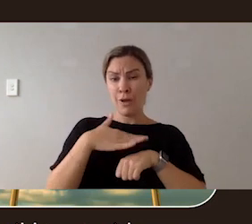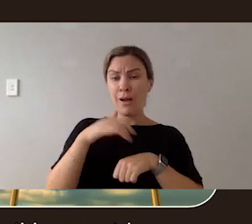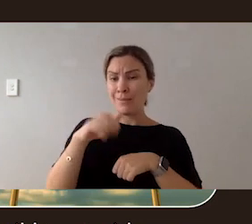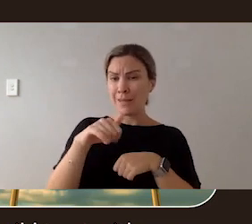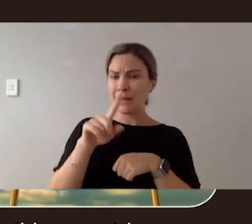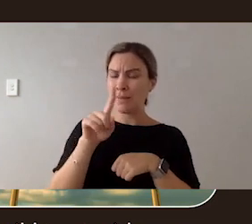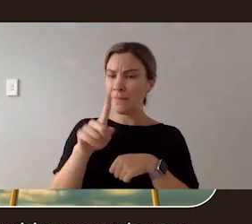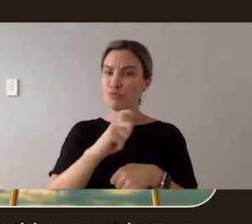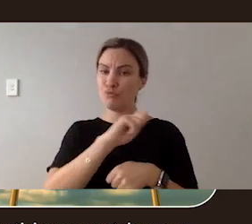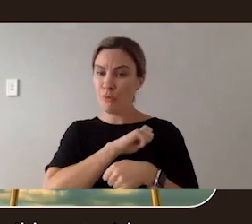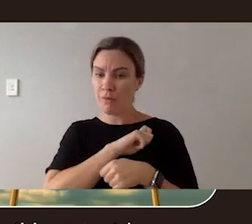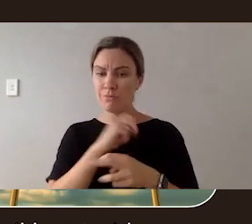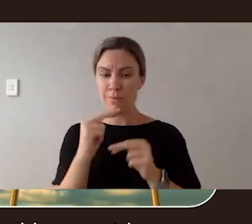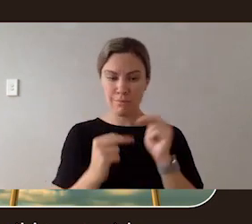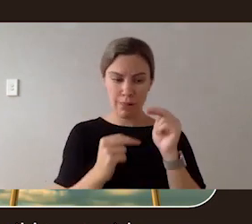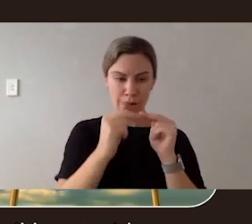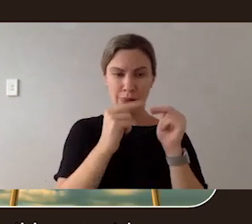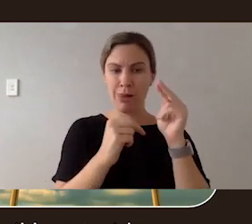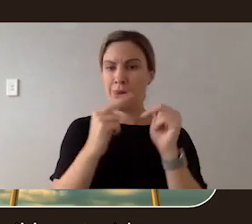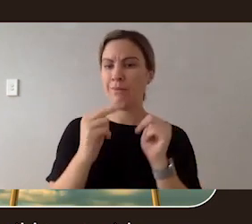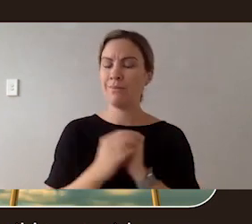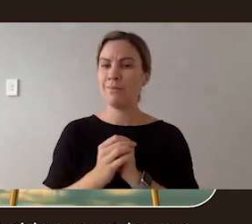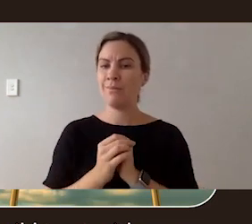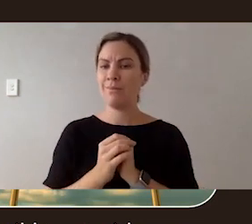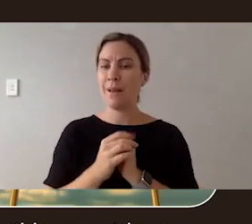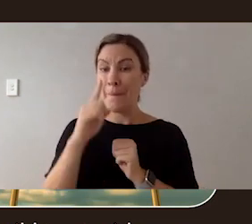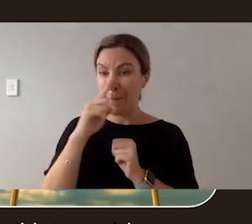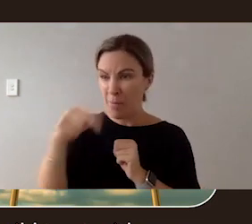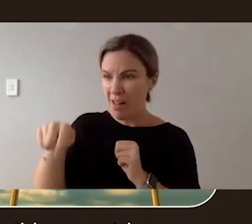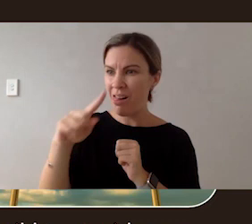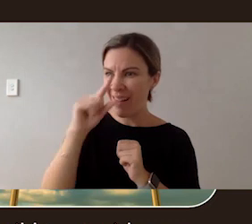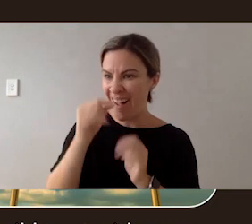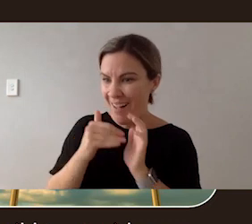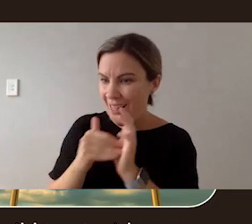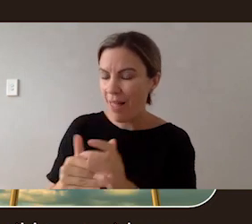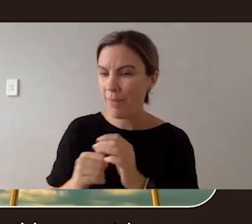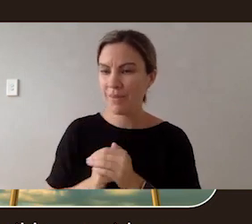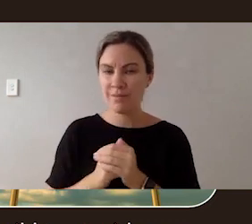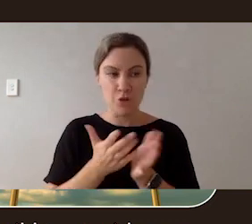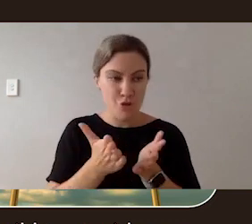there's people you can serve, there's people you can help, there's people you can work with to find a way. Those become your trusted